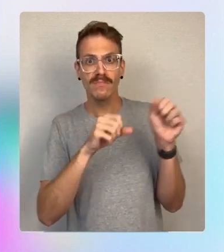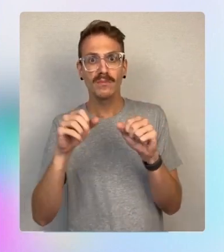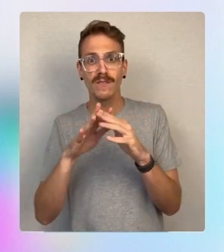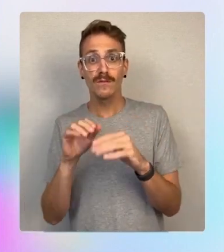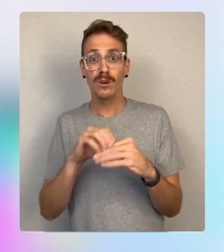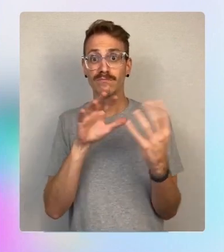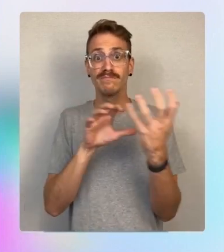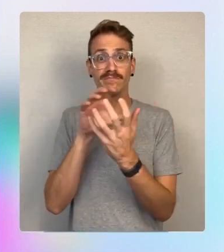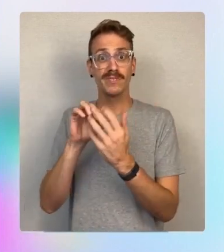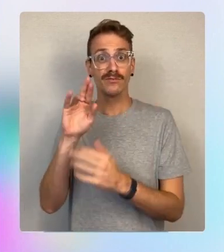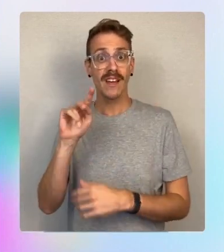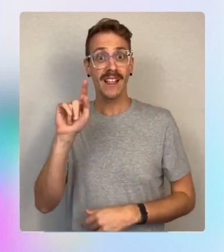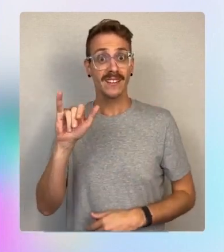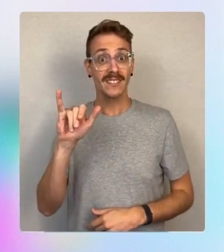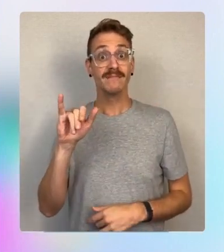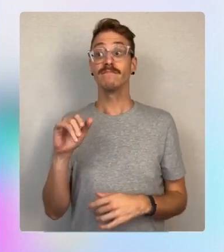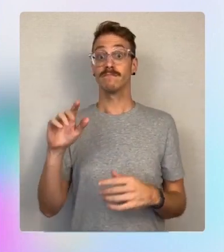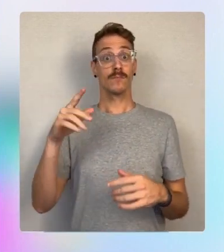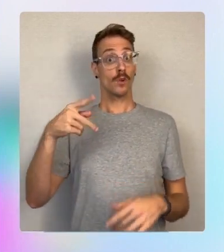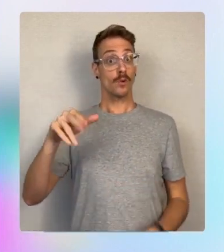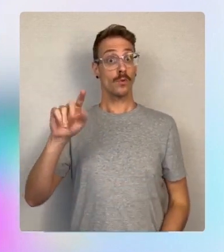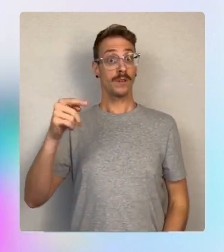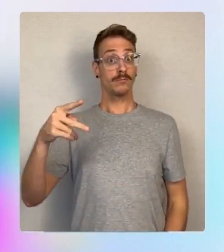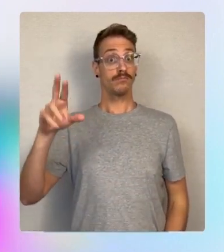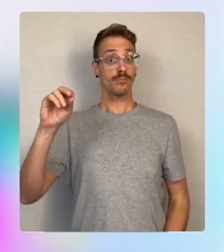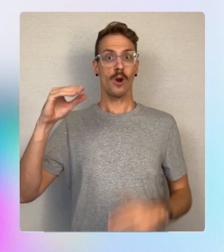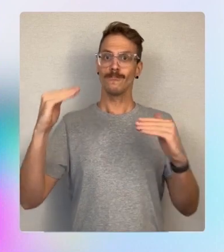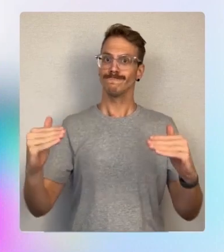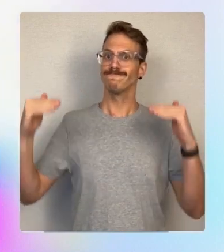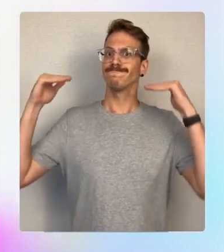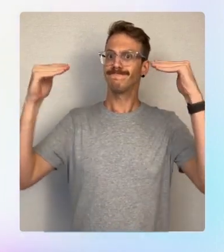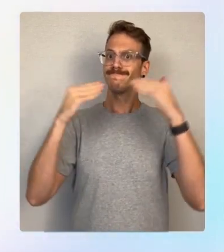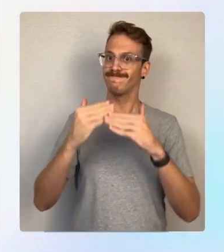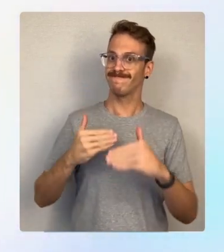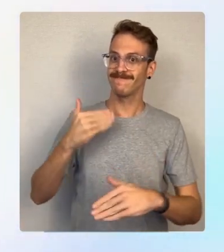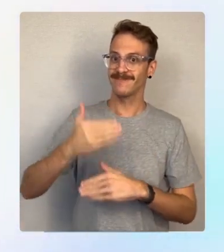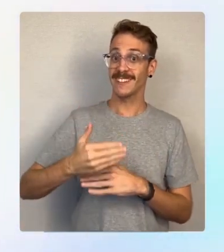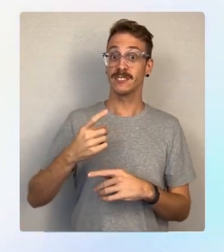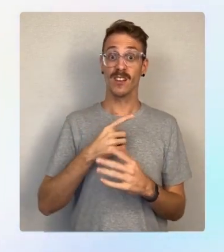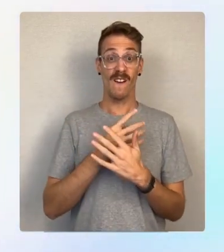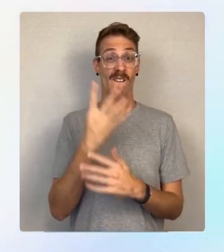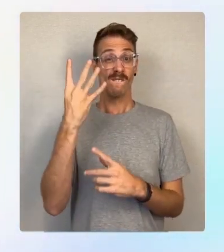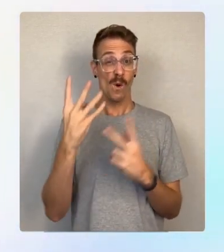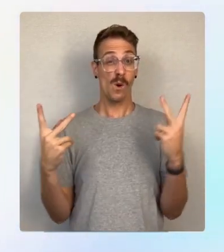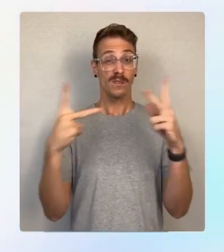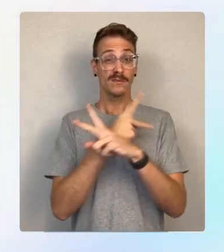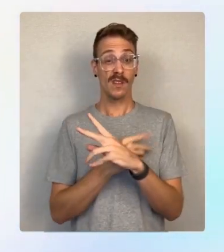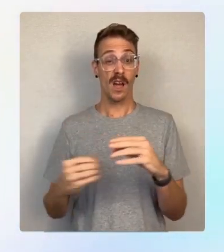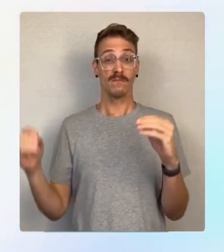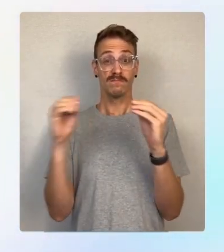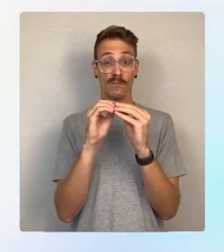Meta Quest Pro takes things to the next level, packing four times the number of pixels